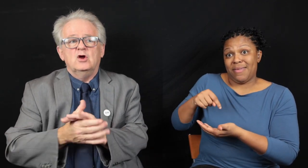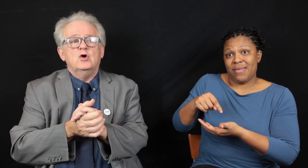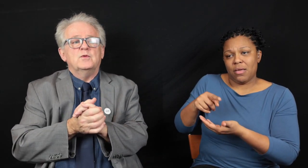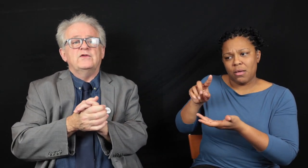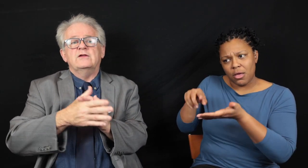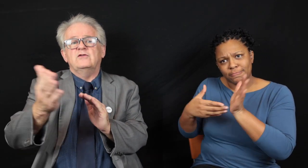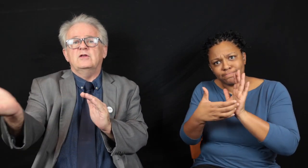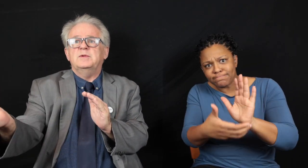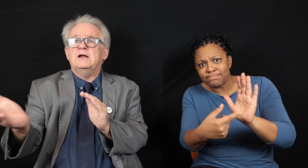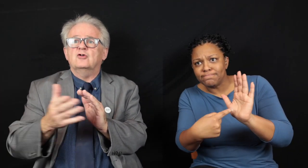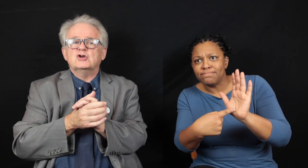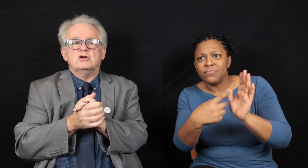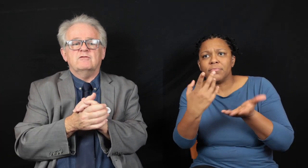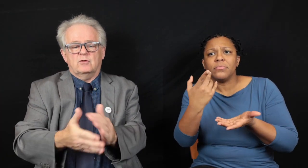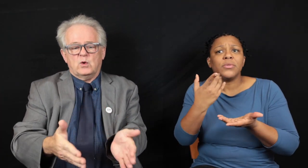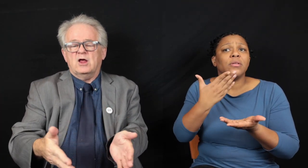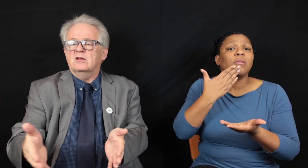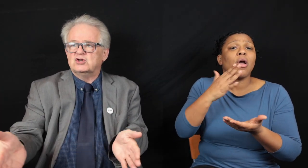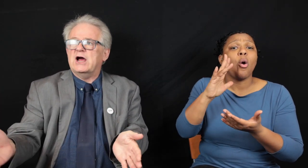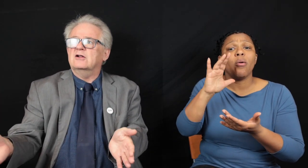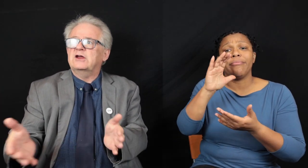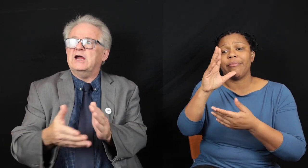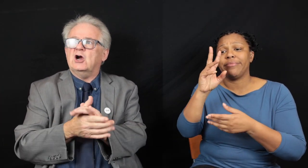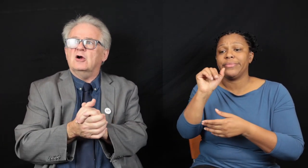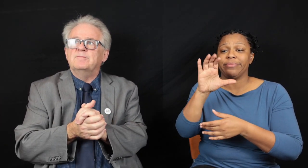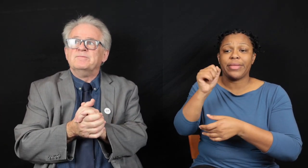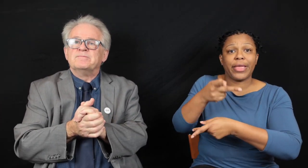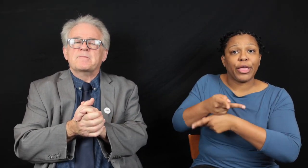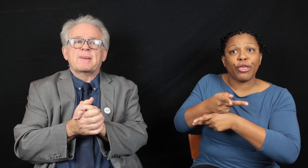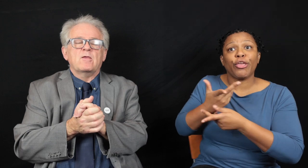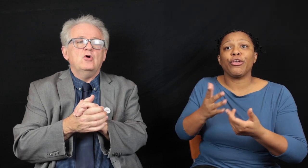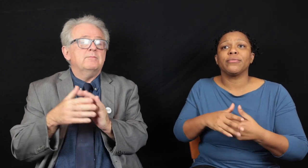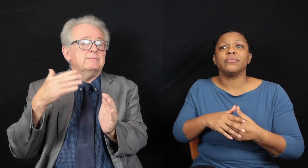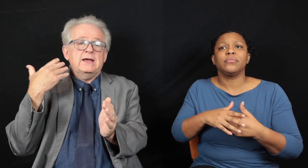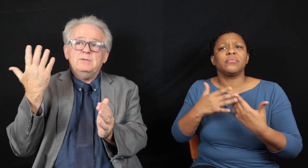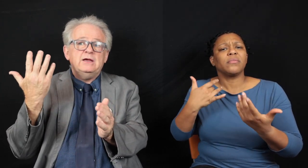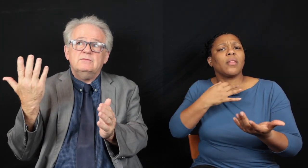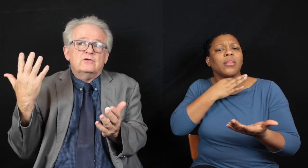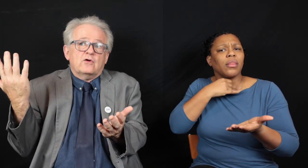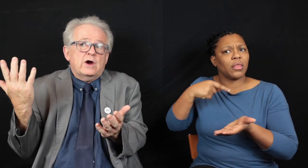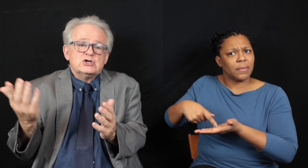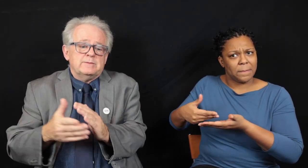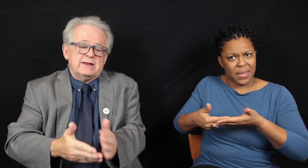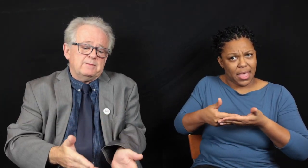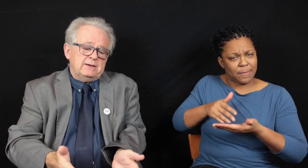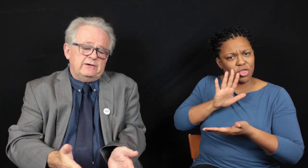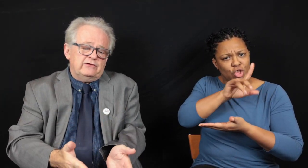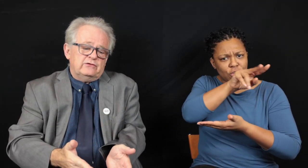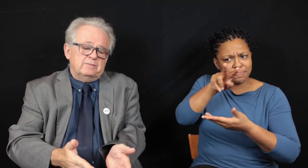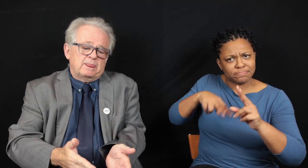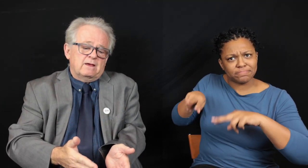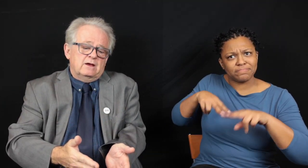who presents to the pediatrician for well-child care, who may have a question about that baby’s